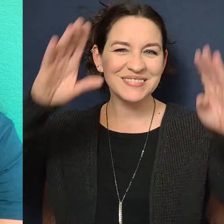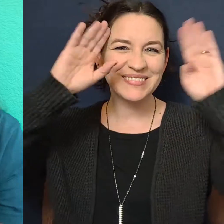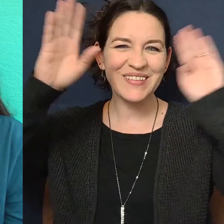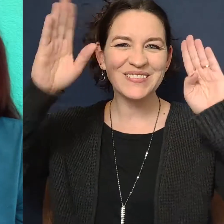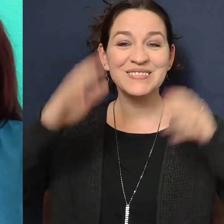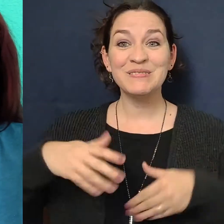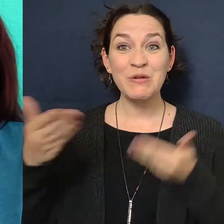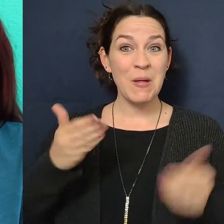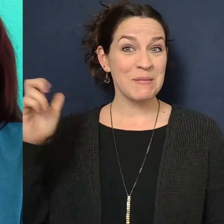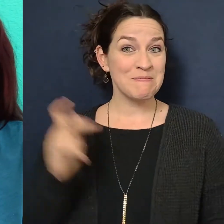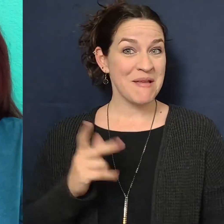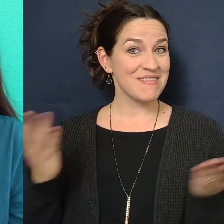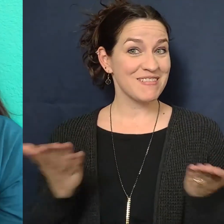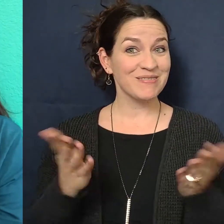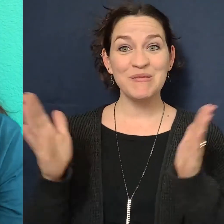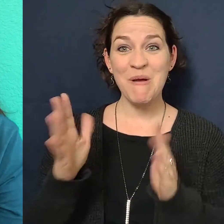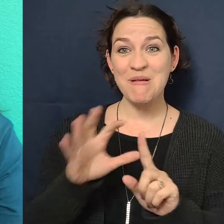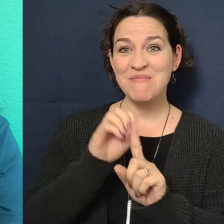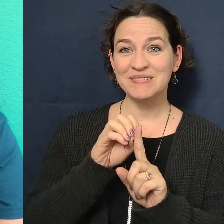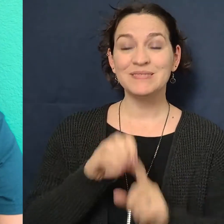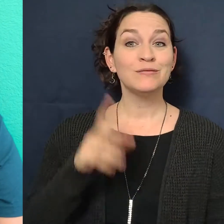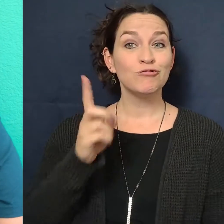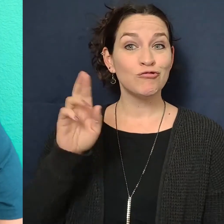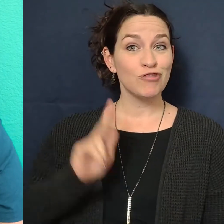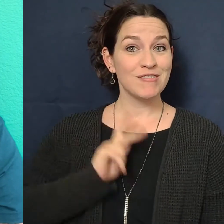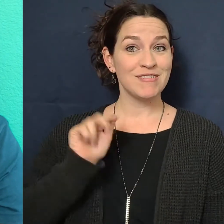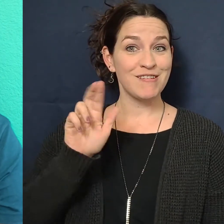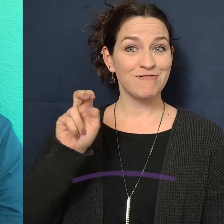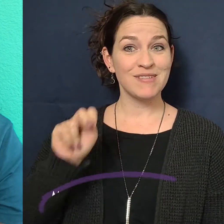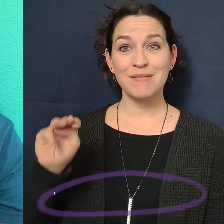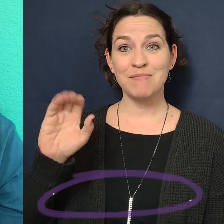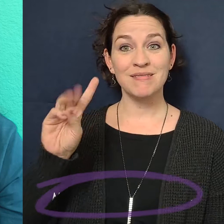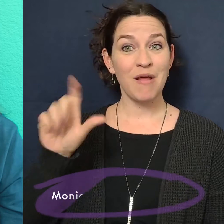Hello, hello and welcome to another episode of Small Bites. My name is Dr. Karen McDowell and I am here